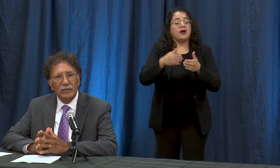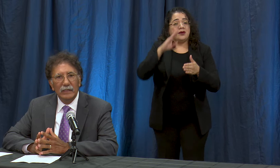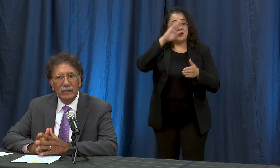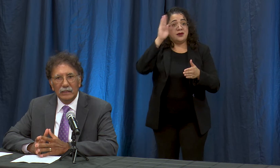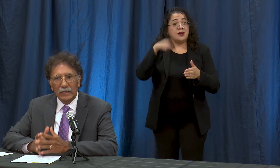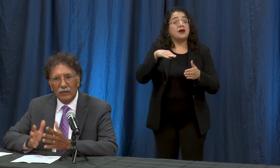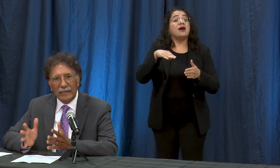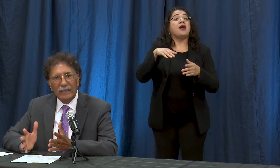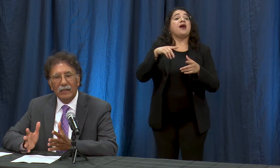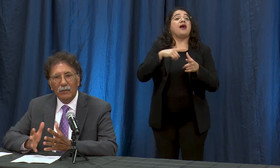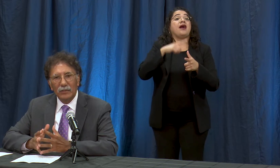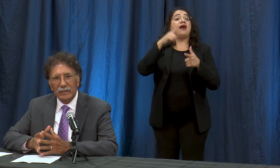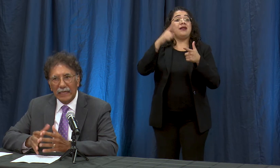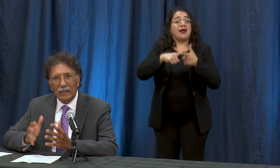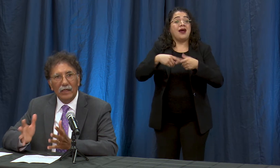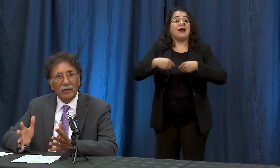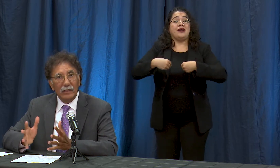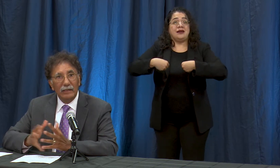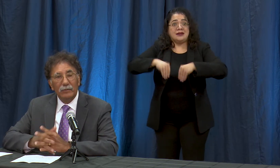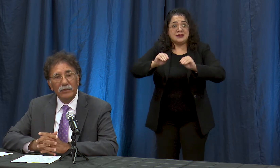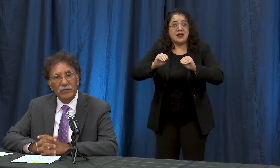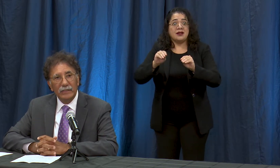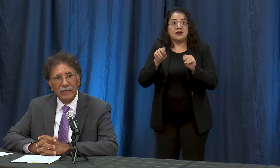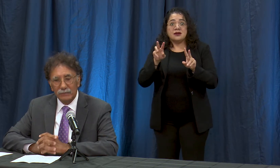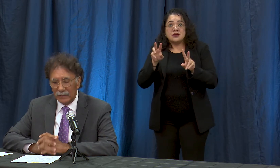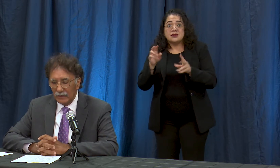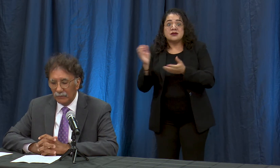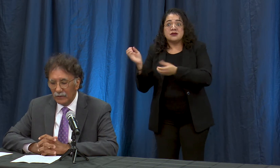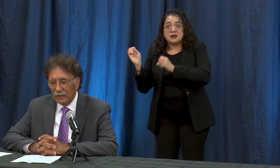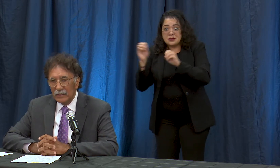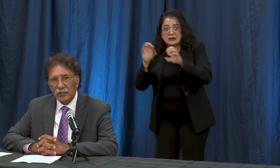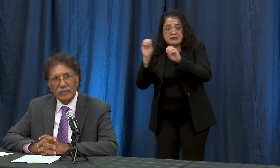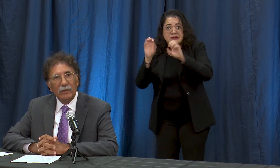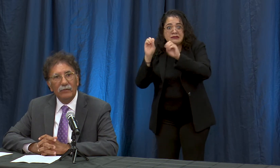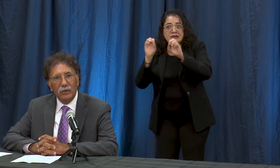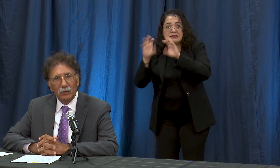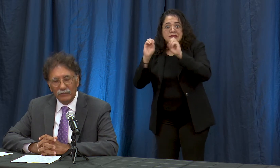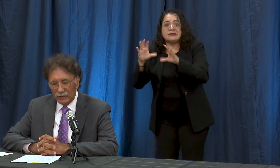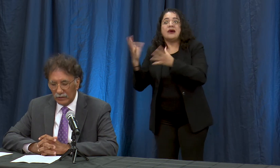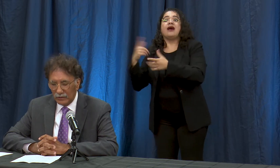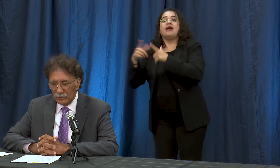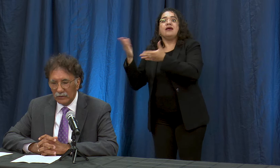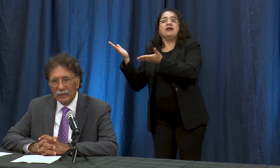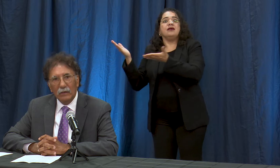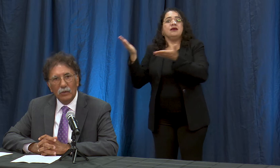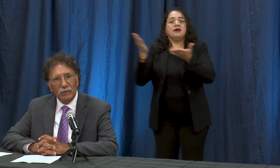now e-commerce and online purchasing has become centerfold with regard to what we